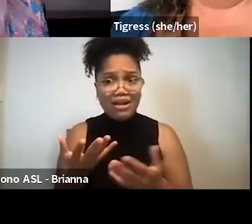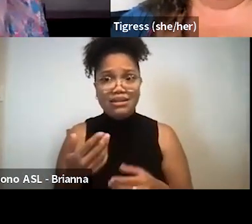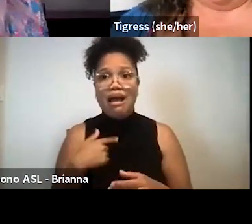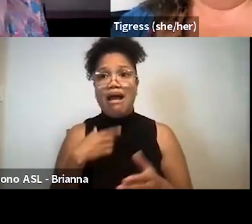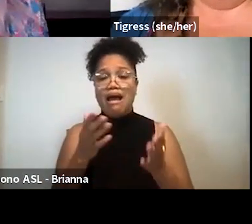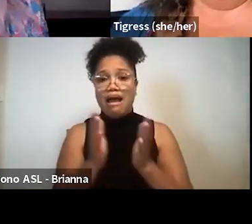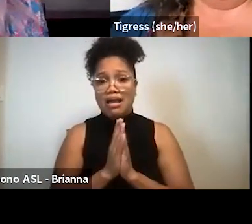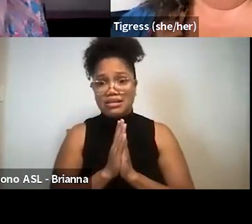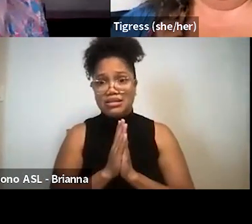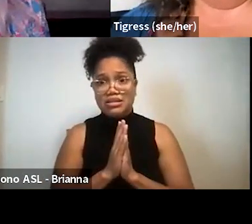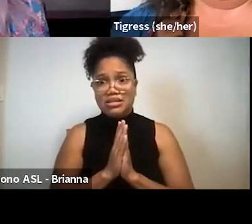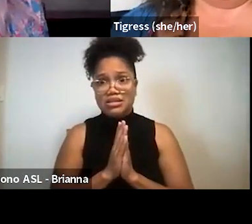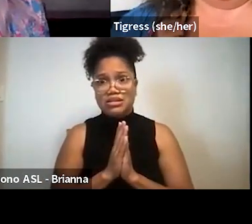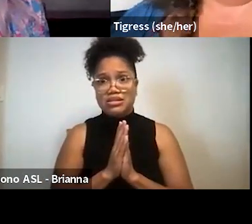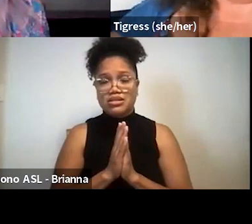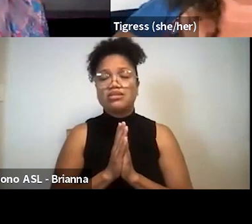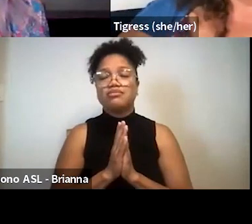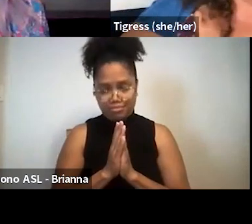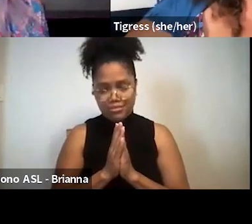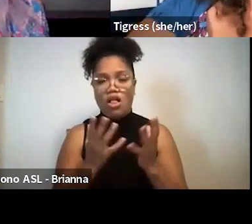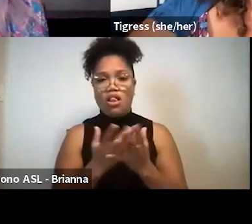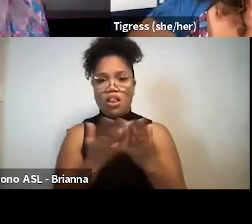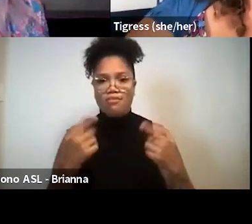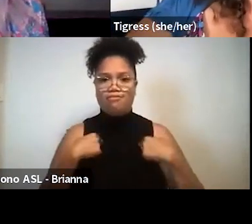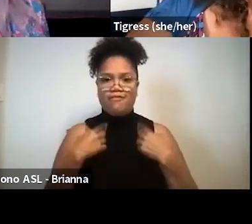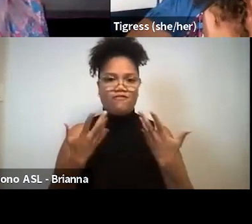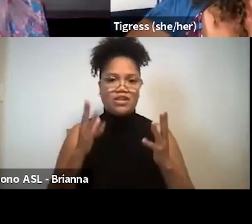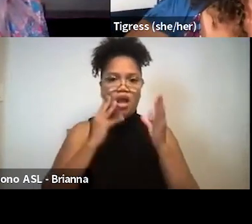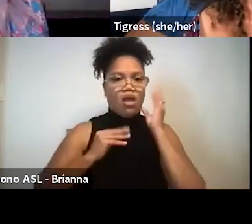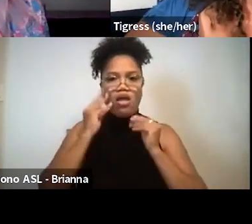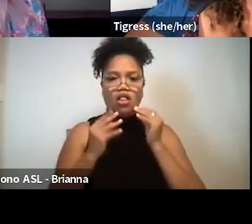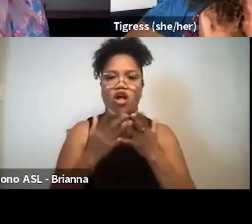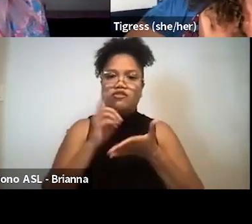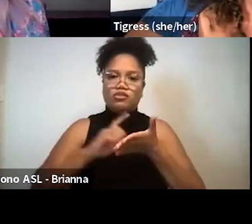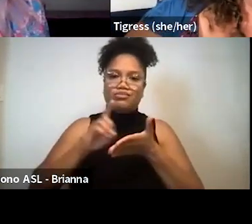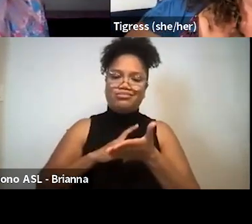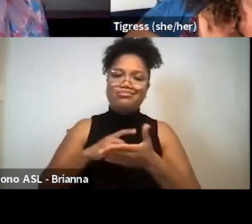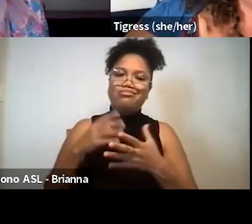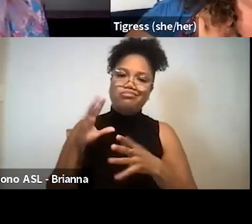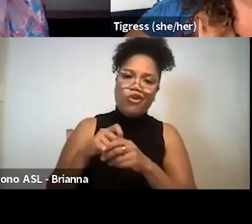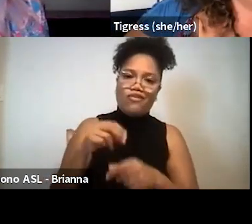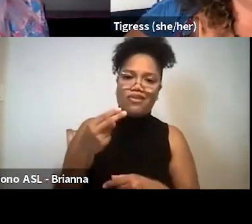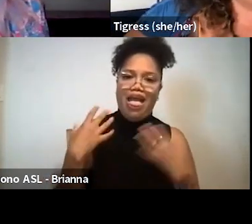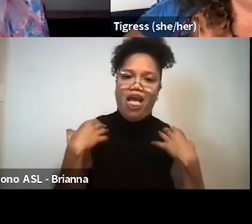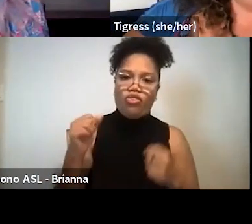a lot of discrimination because of my size, especially in health care. So can we talk, Brandi, can you talk about Flair's role in helping